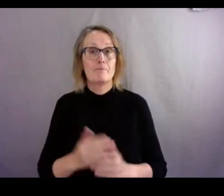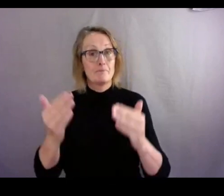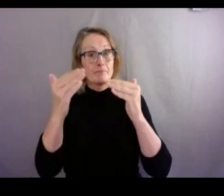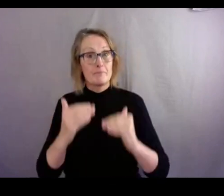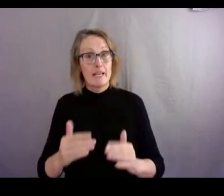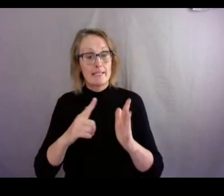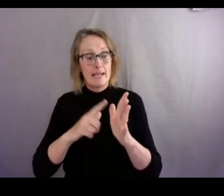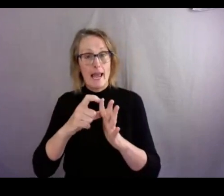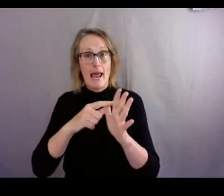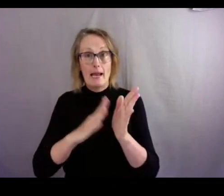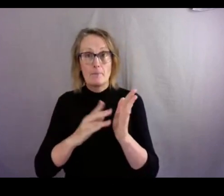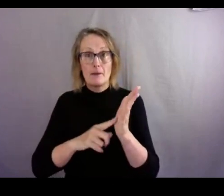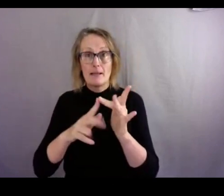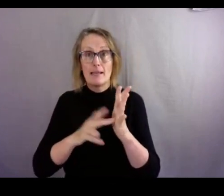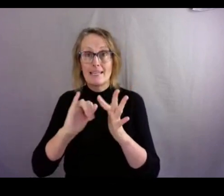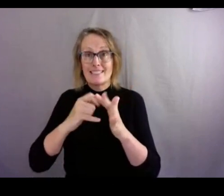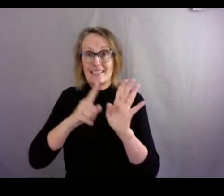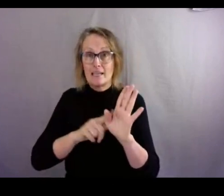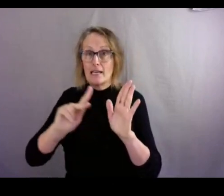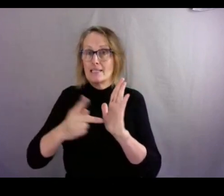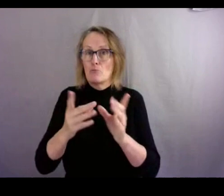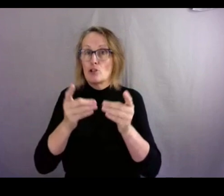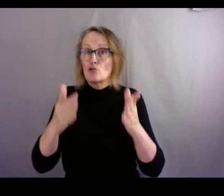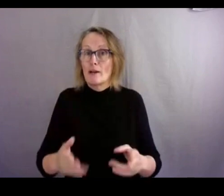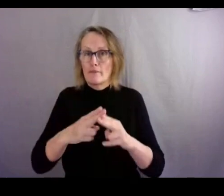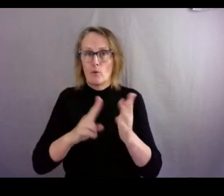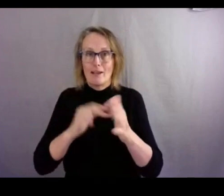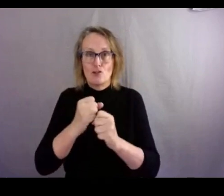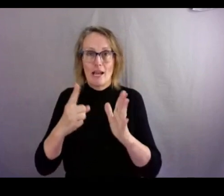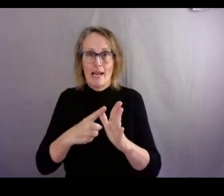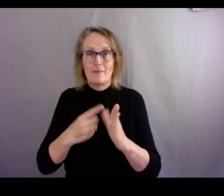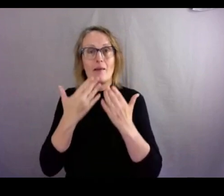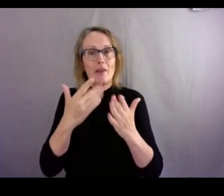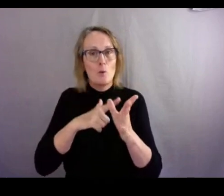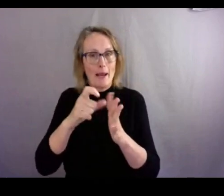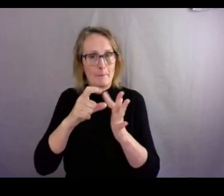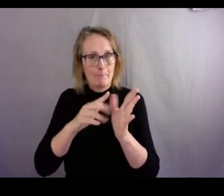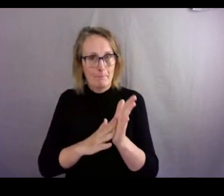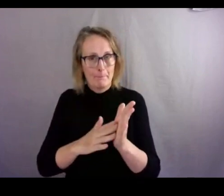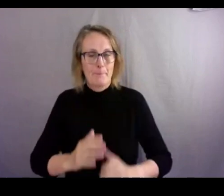the deputy director of the National Gallery. Thanks, Adam. (audience applauds)